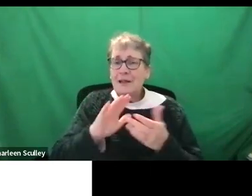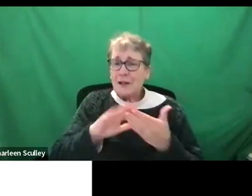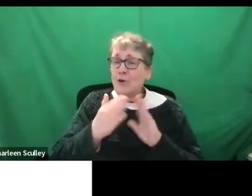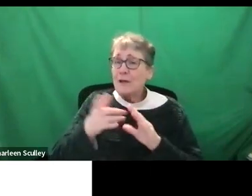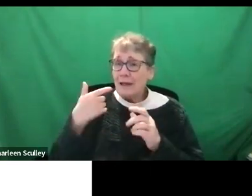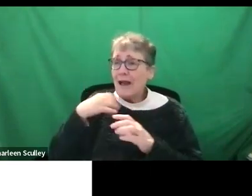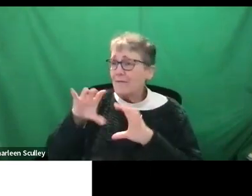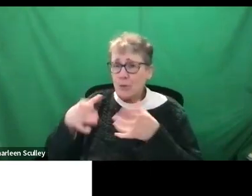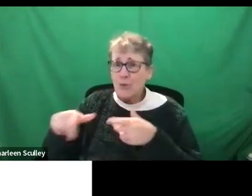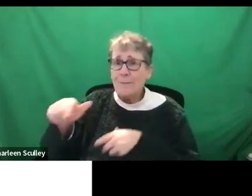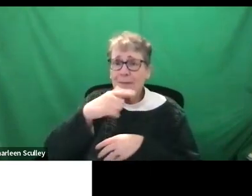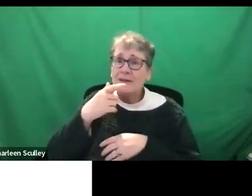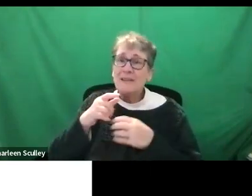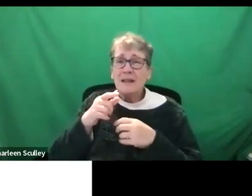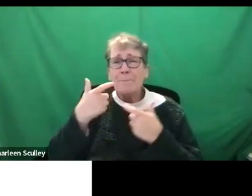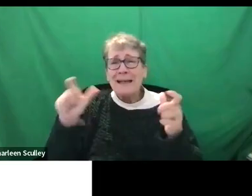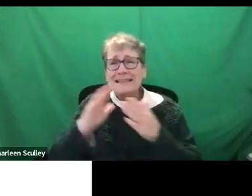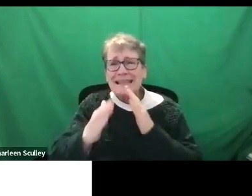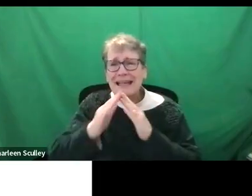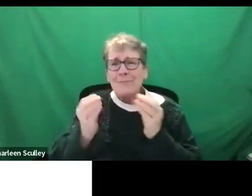Building a support network is very important.